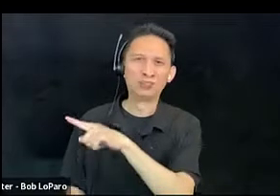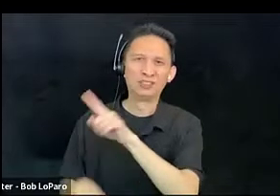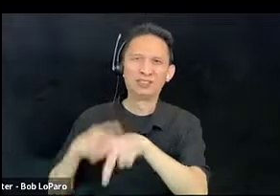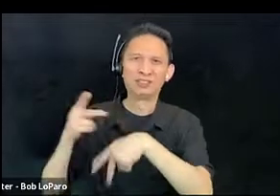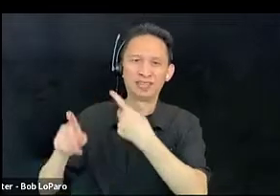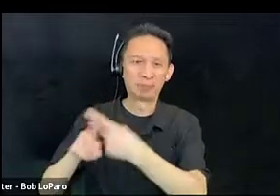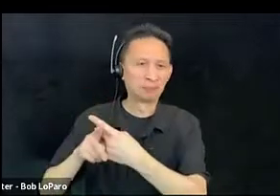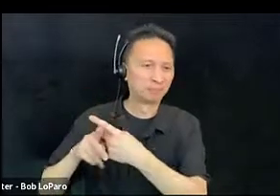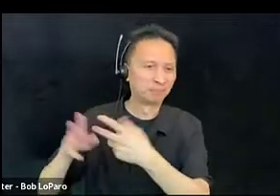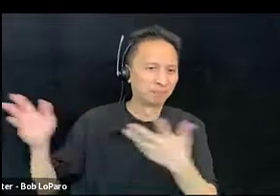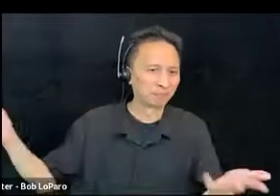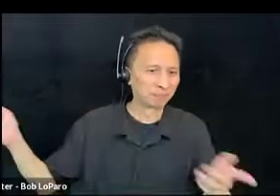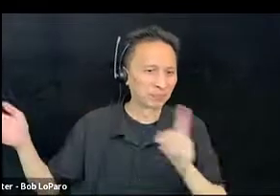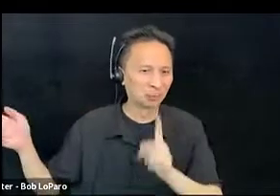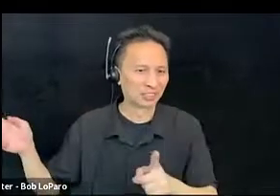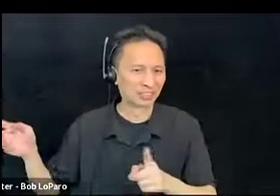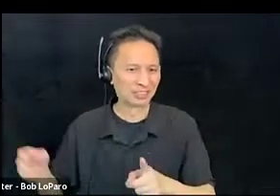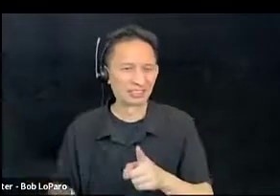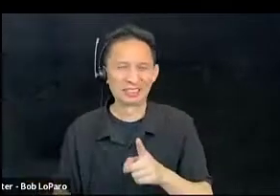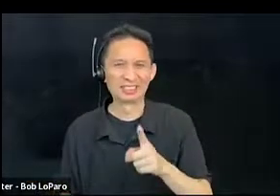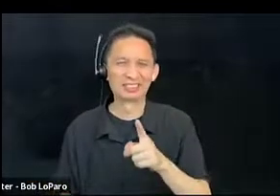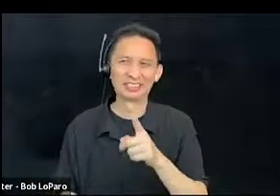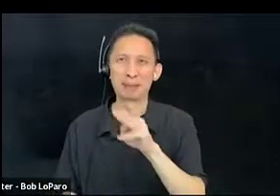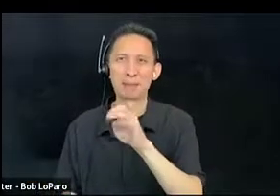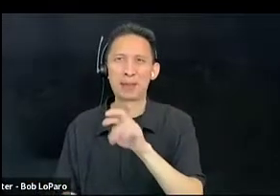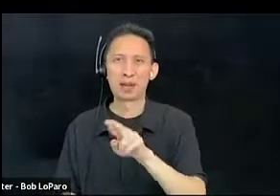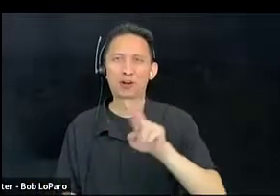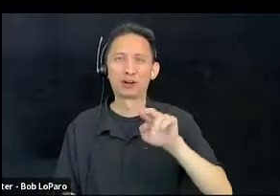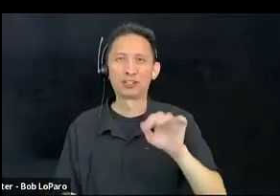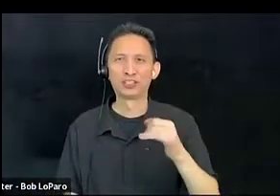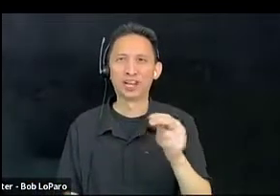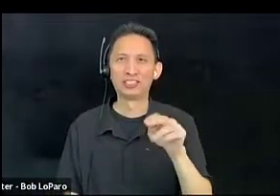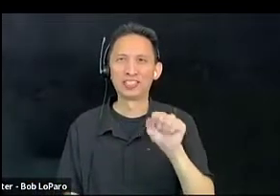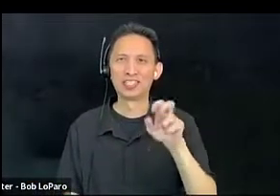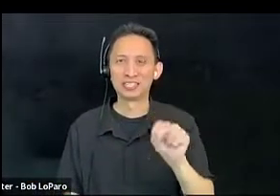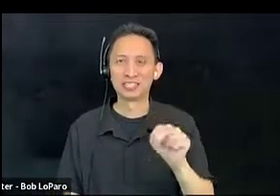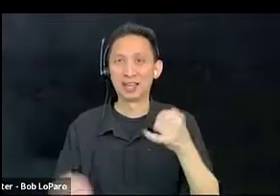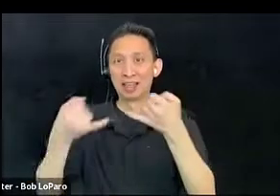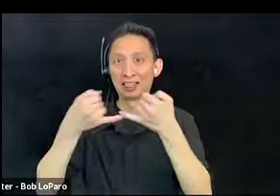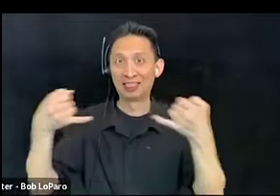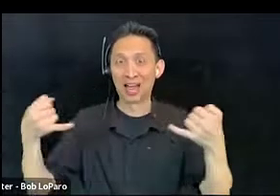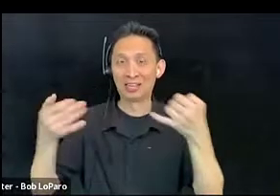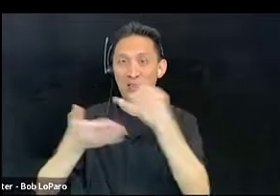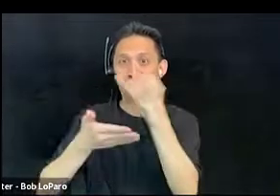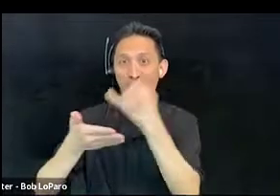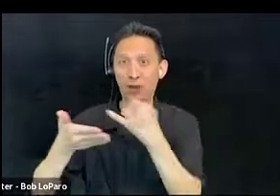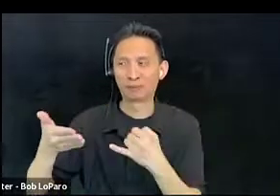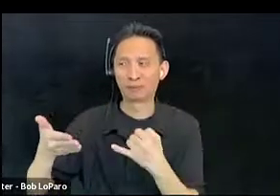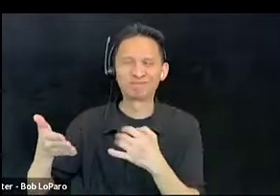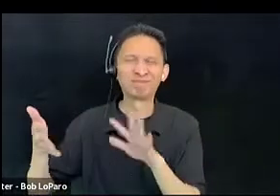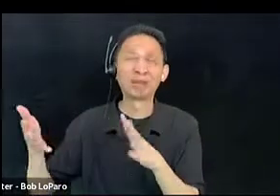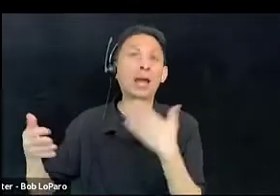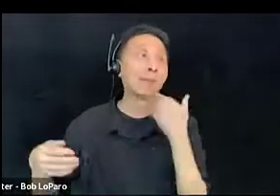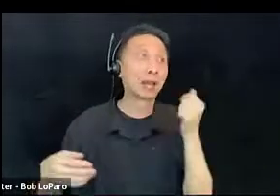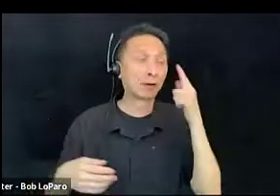that was really designed for children with autism who have expressive language